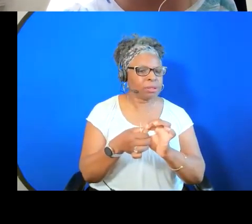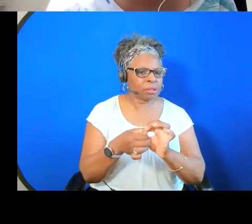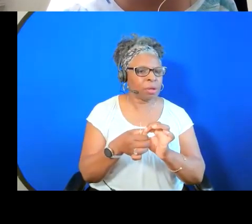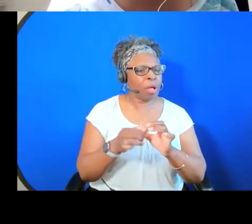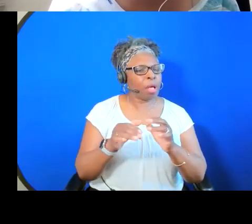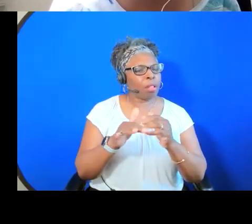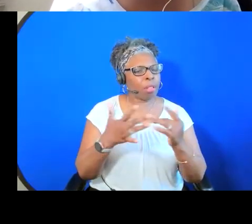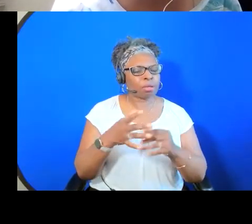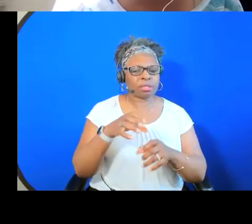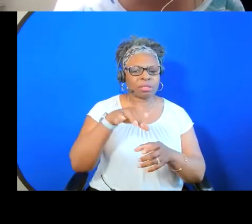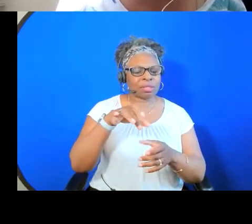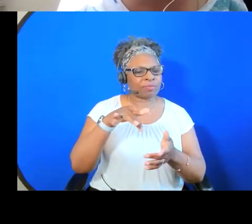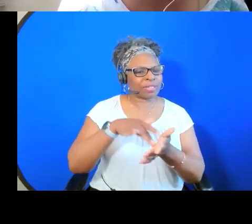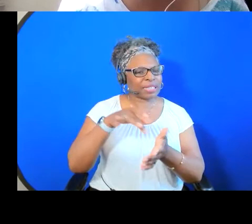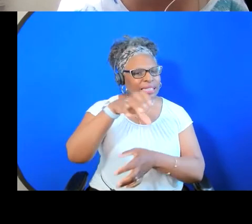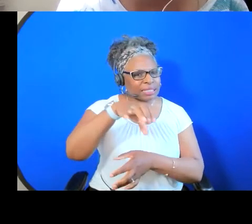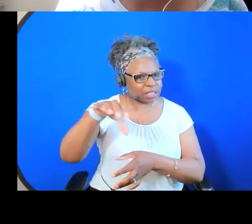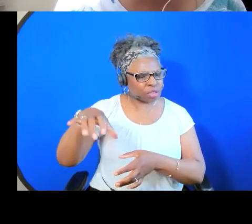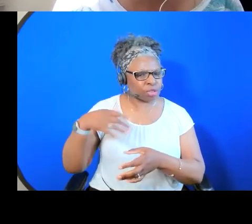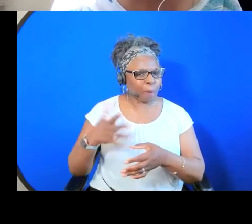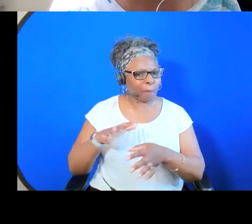art institutions are being taken over, by the far right.